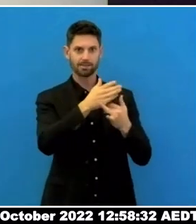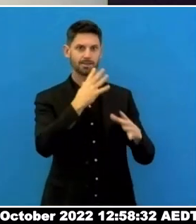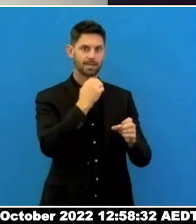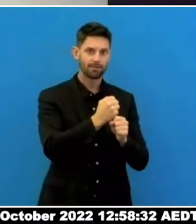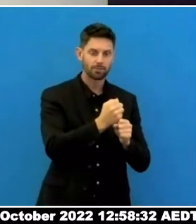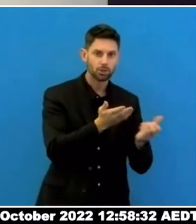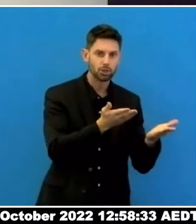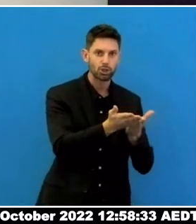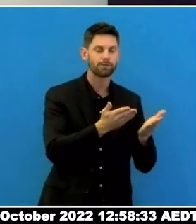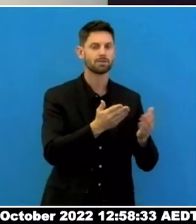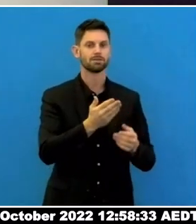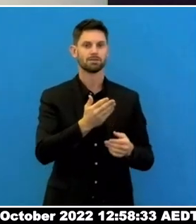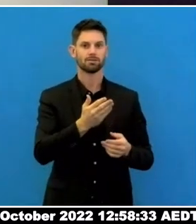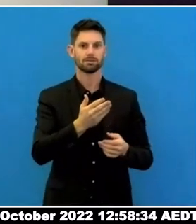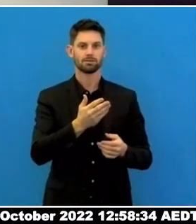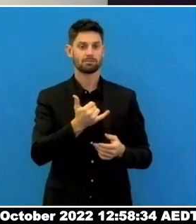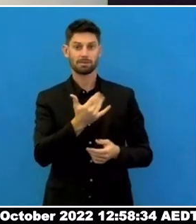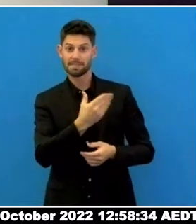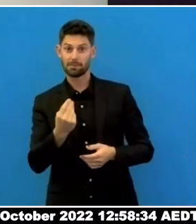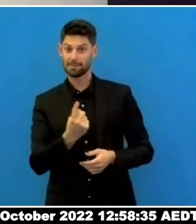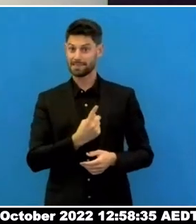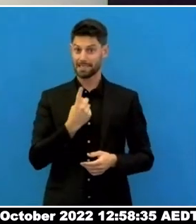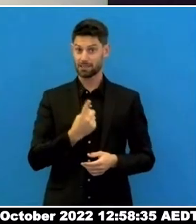While some of them are singles, some are also couples with children,